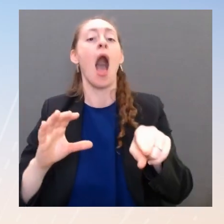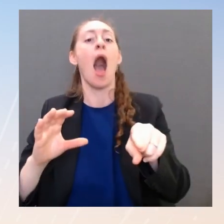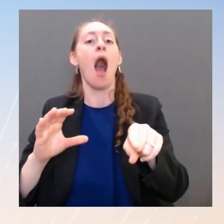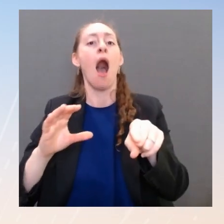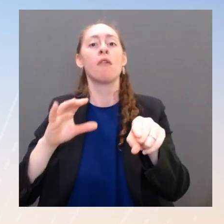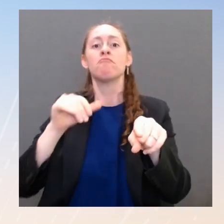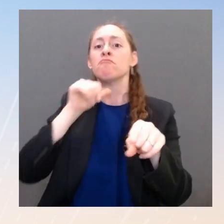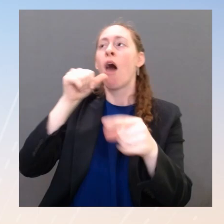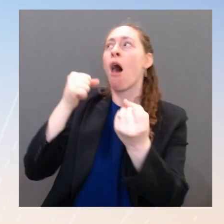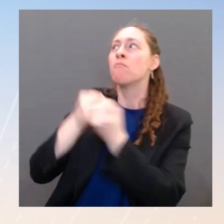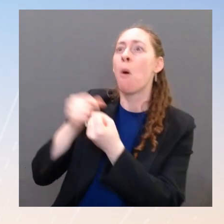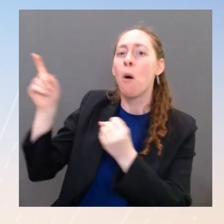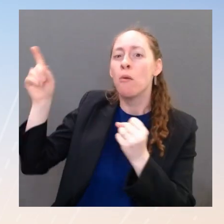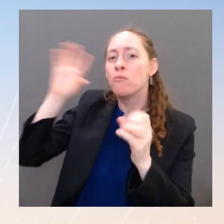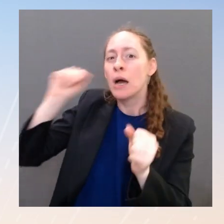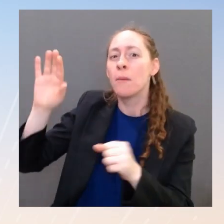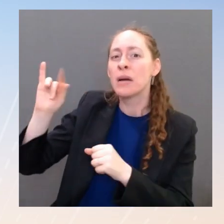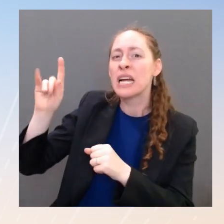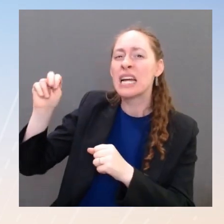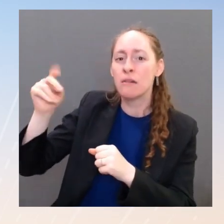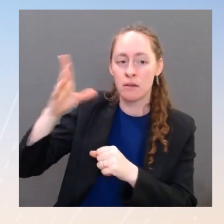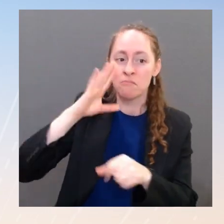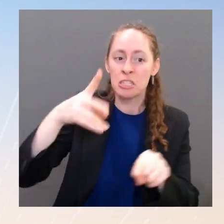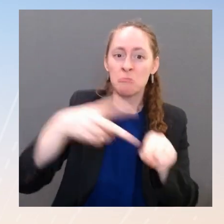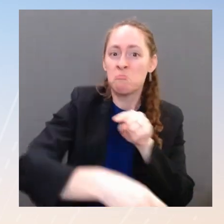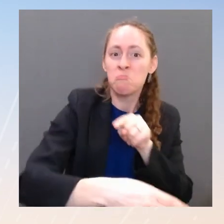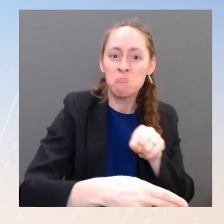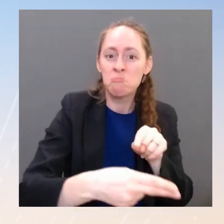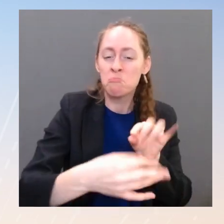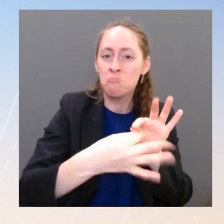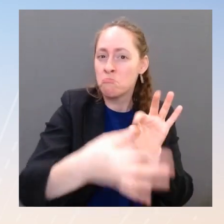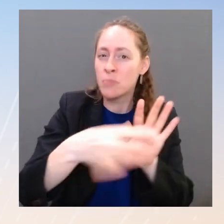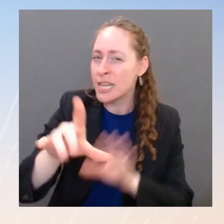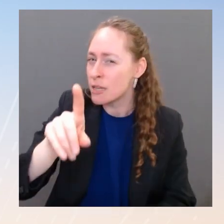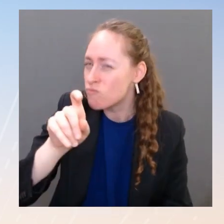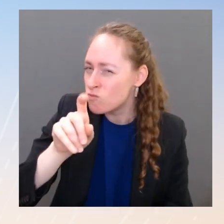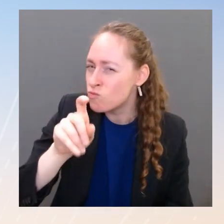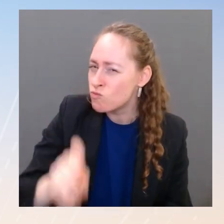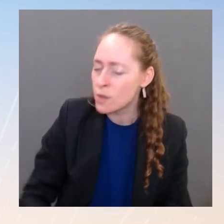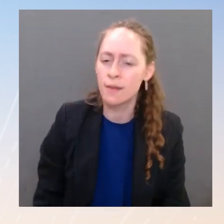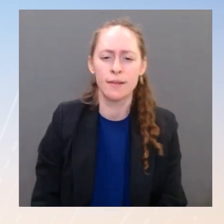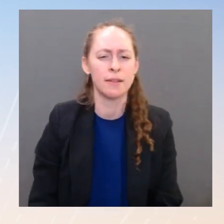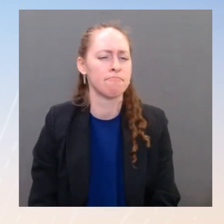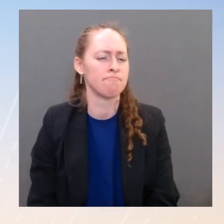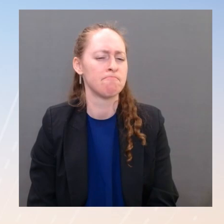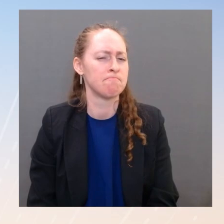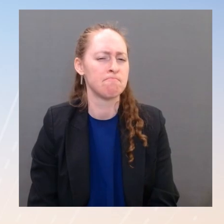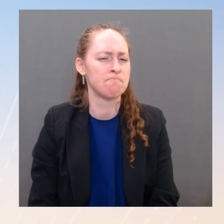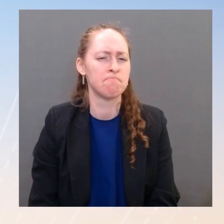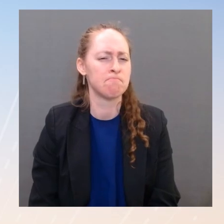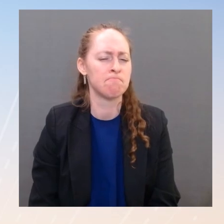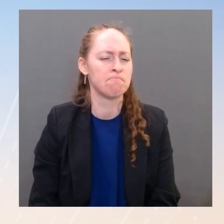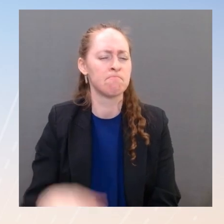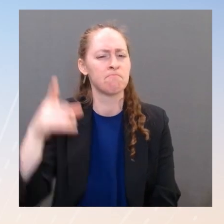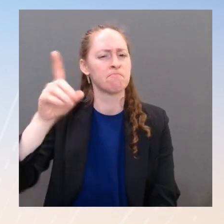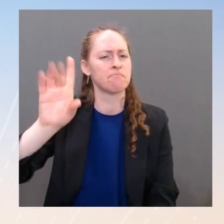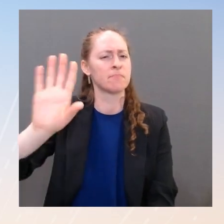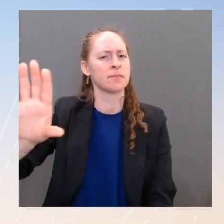on the Department of Homeland Security website for anyone to read, it says, quote, "The primary mission is to establish best practices to ensure that efforts to understand